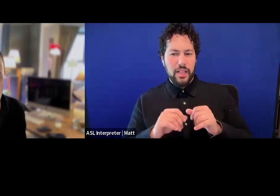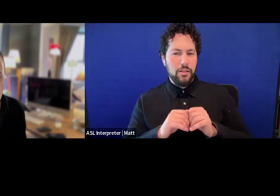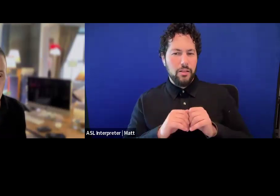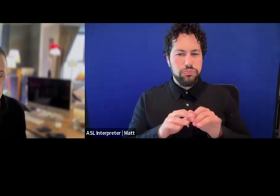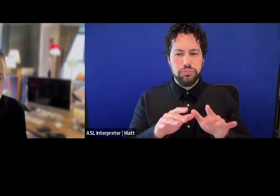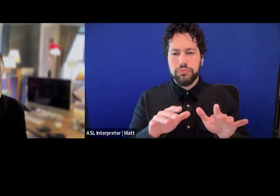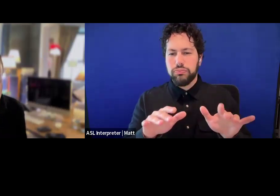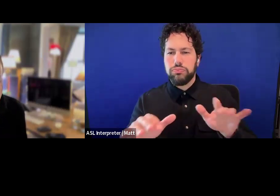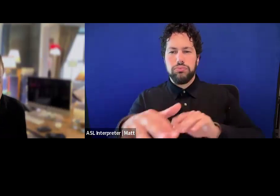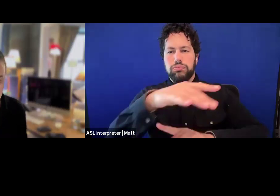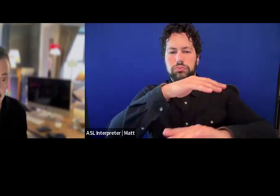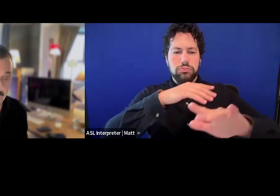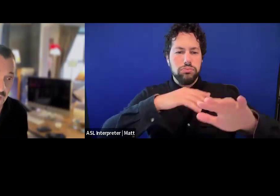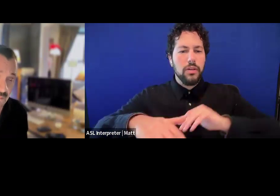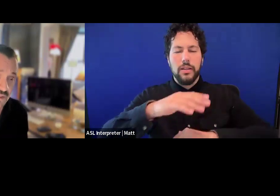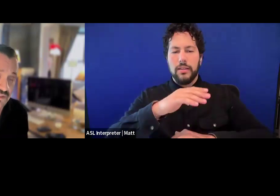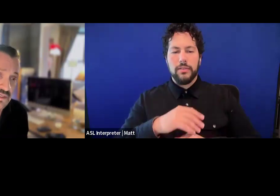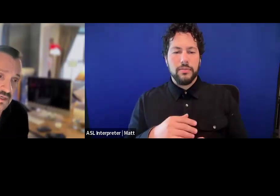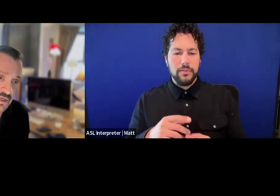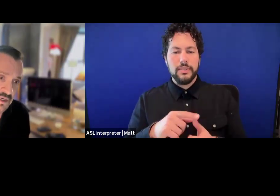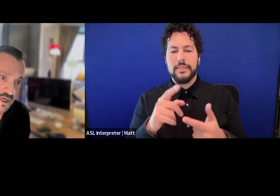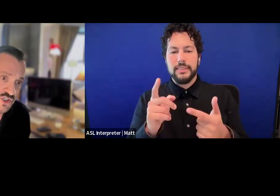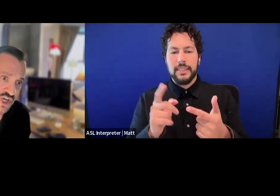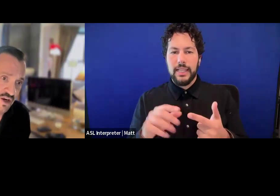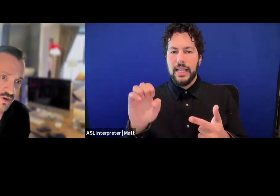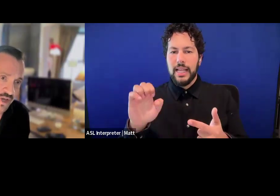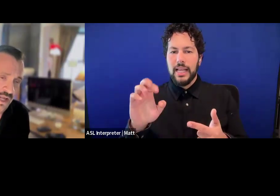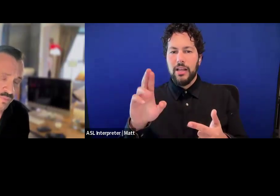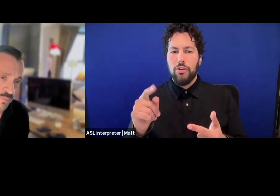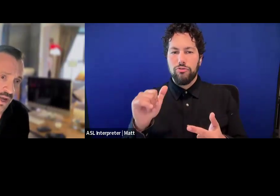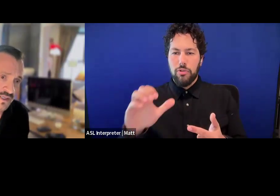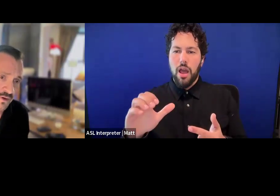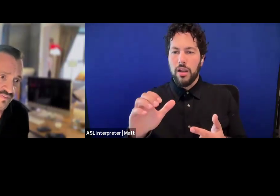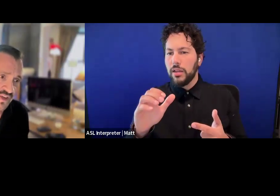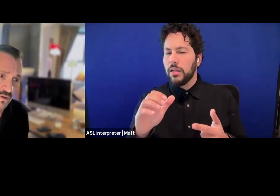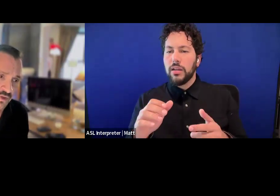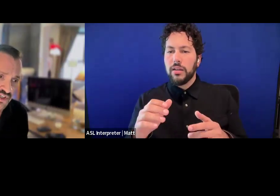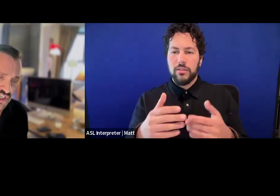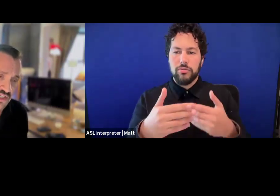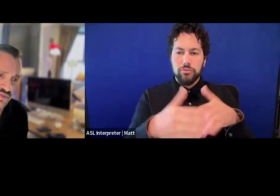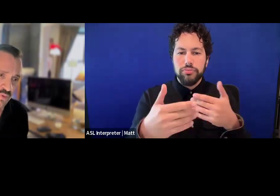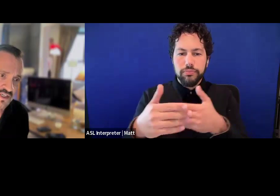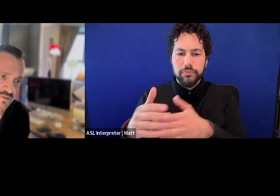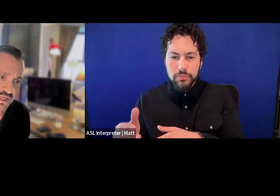Second, the erotic commons. A shared, non-proprietary field in which touch, proximity,